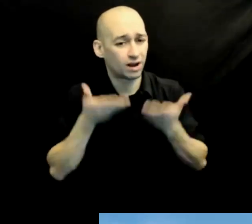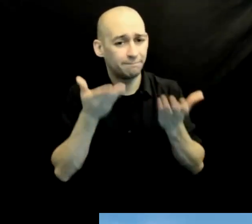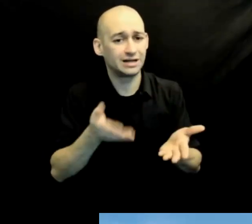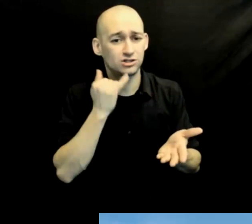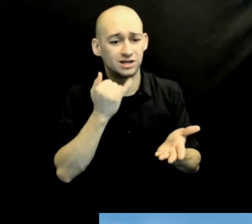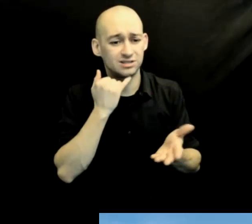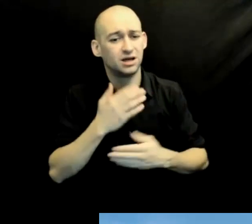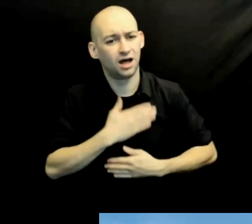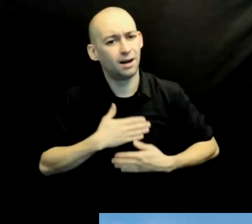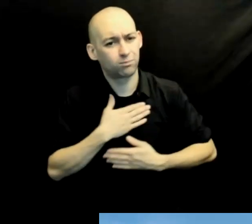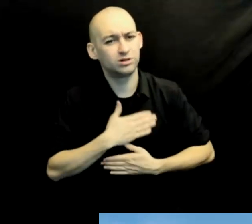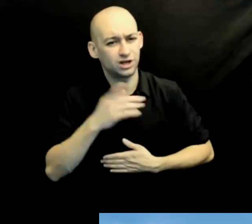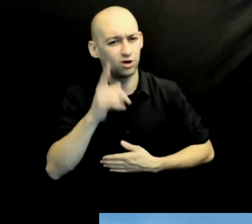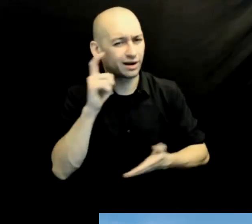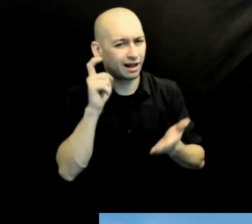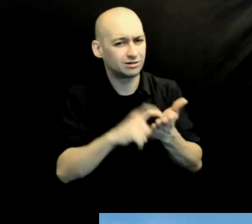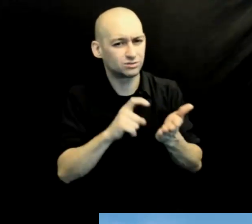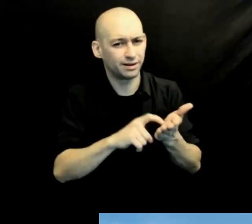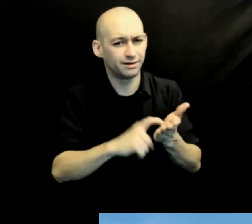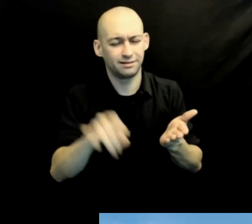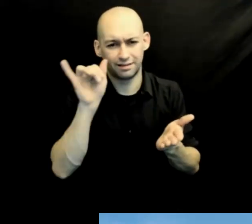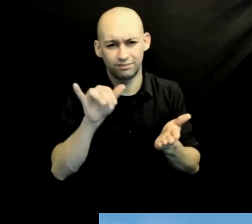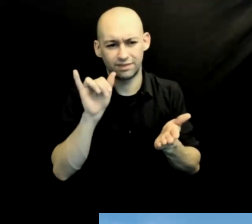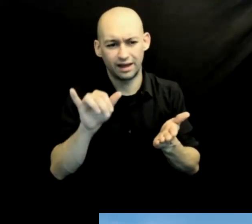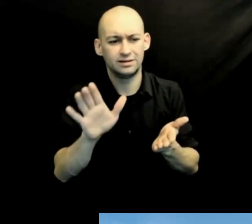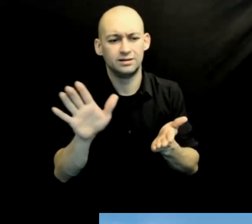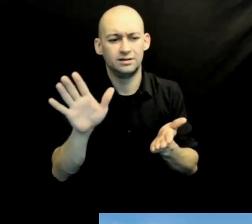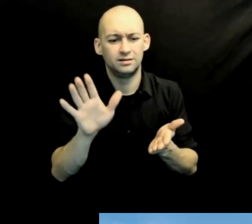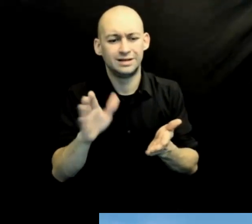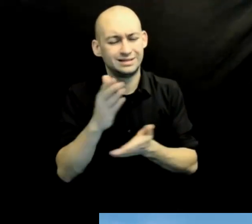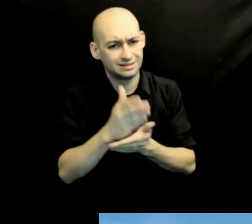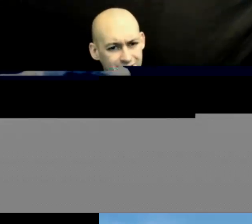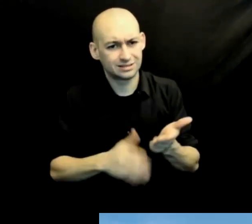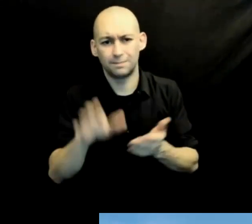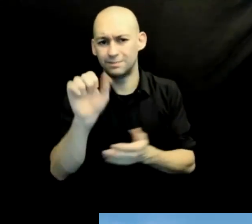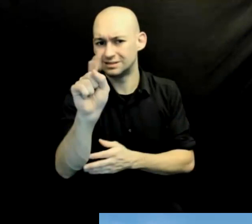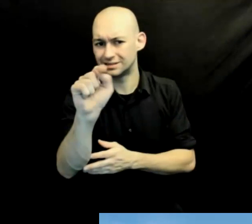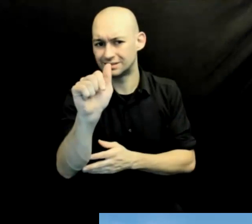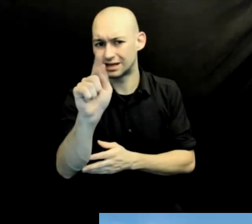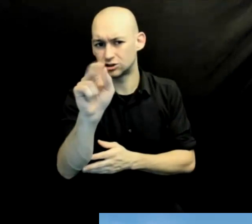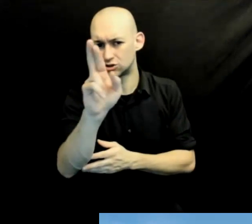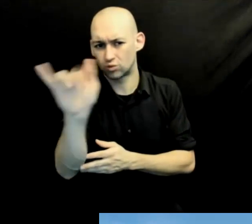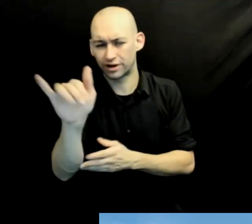appreciate the acknowledgement that there, there are some statutory requirements associated with,